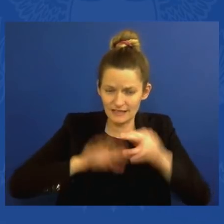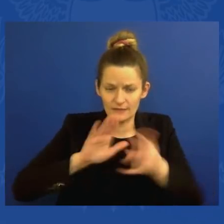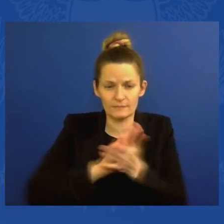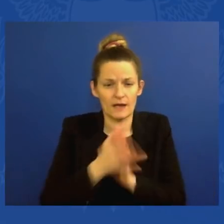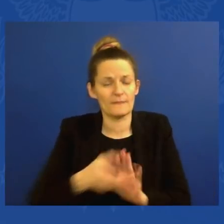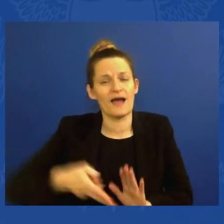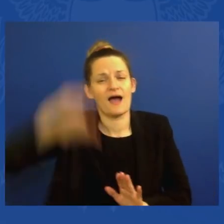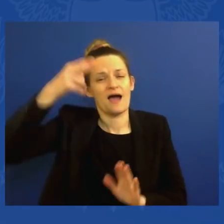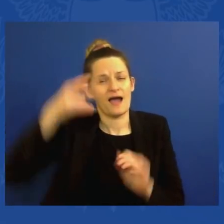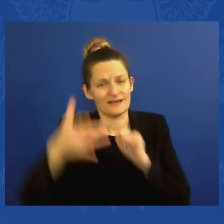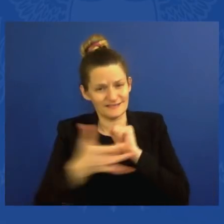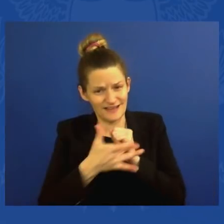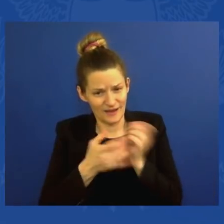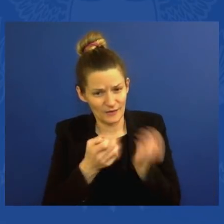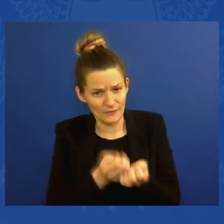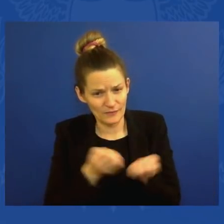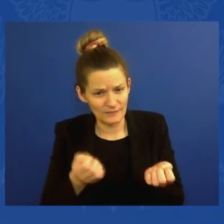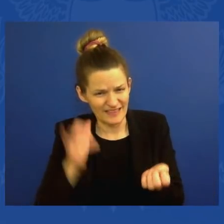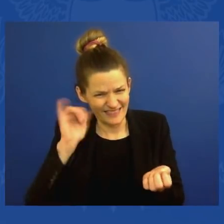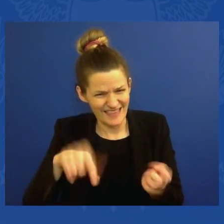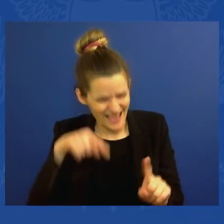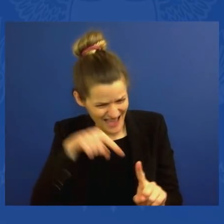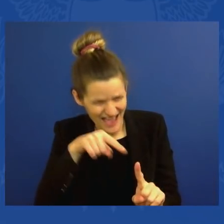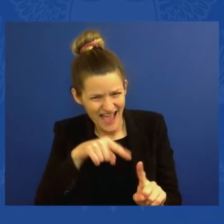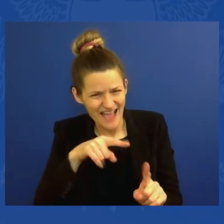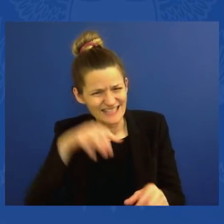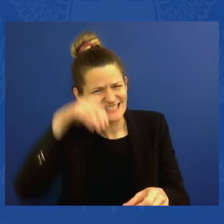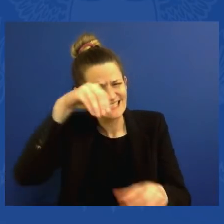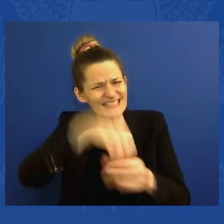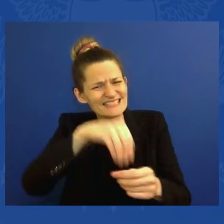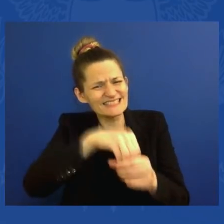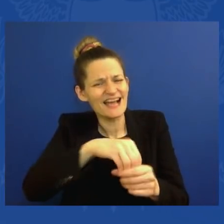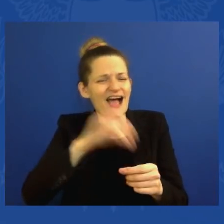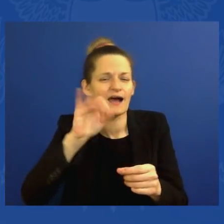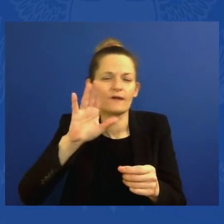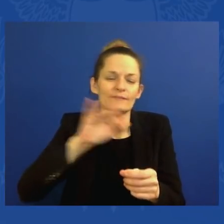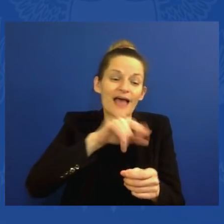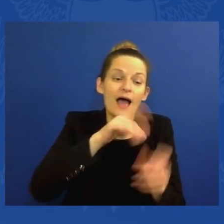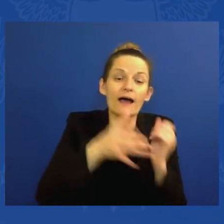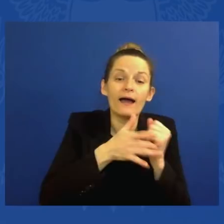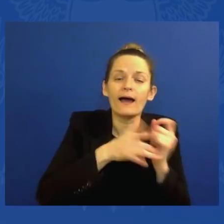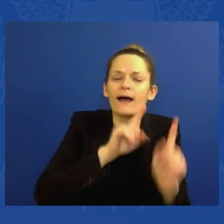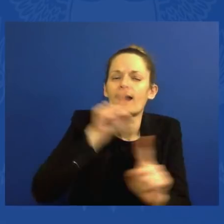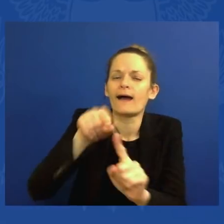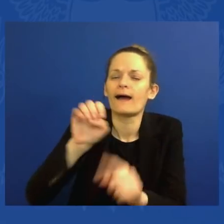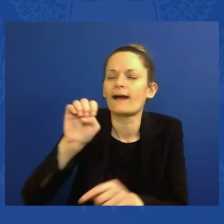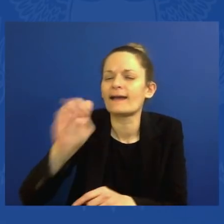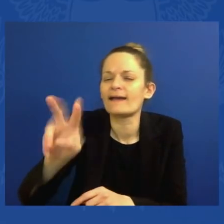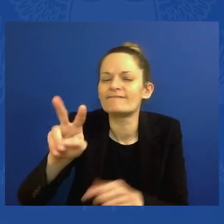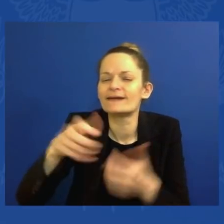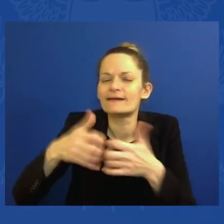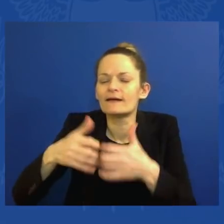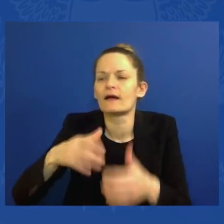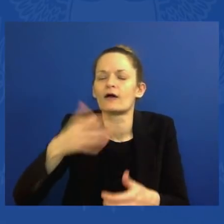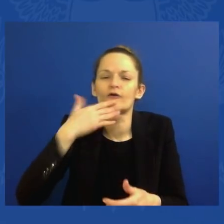switchboards, electric vehicles, chargers out on the highways, and data centers. This announcement alone is going to create